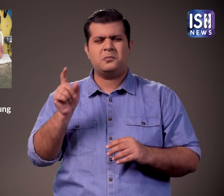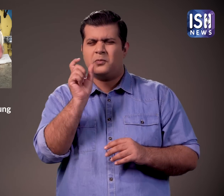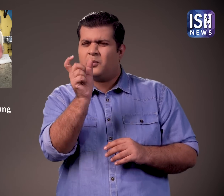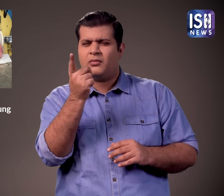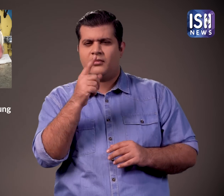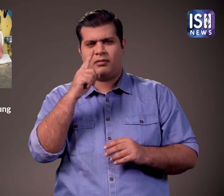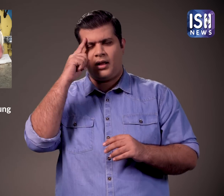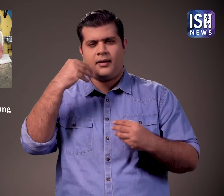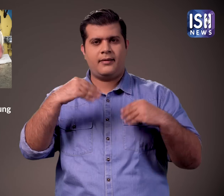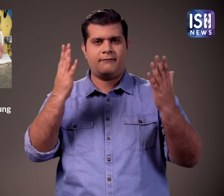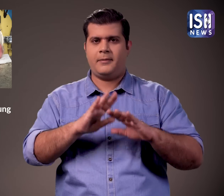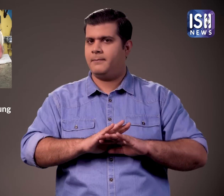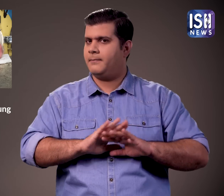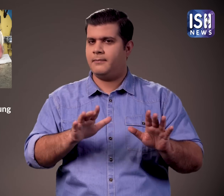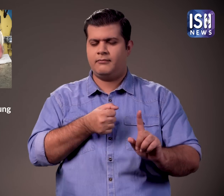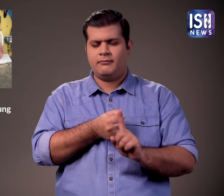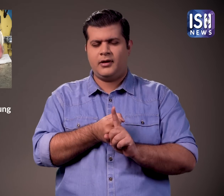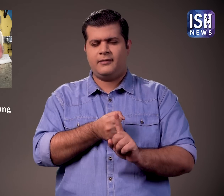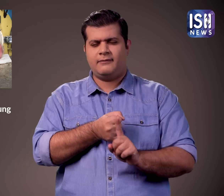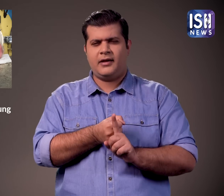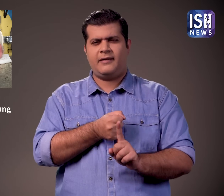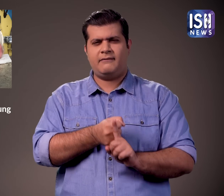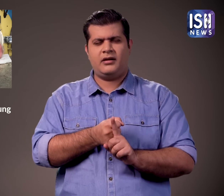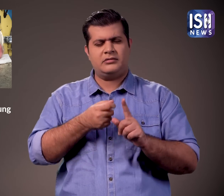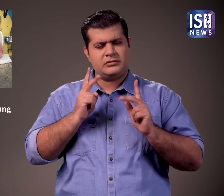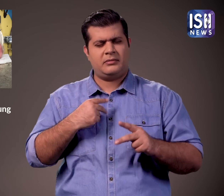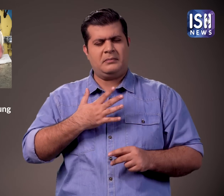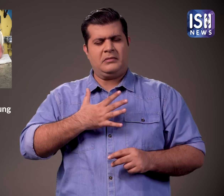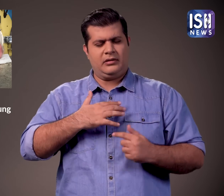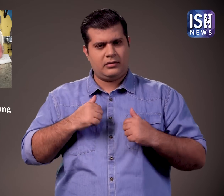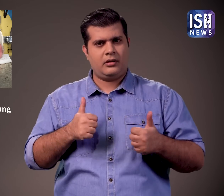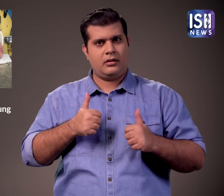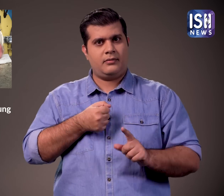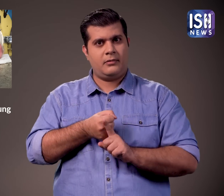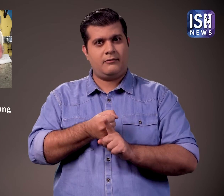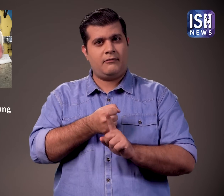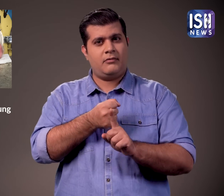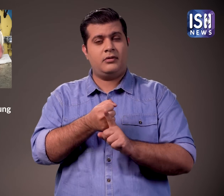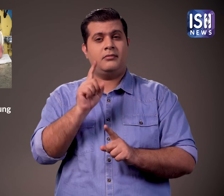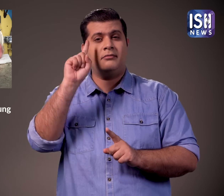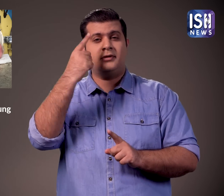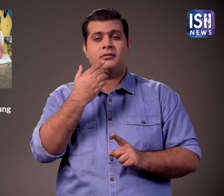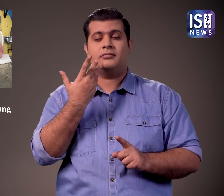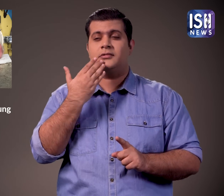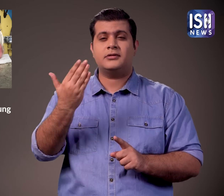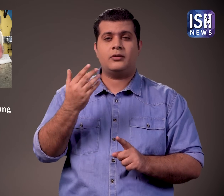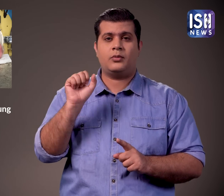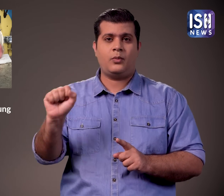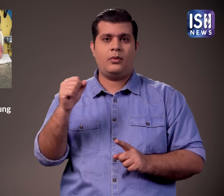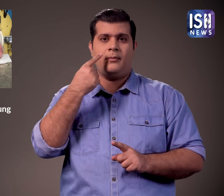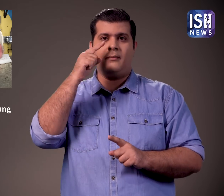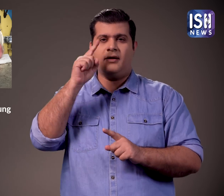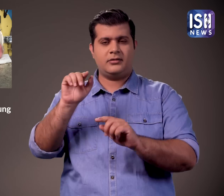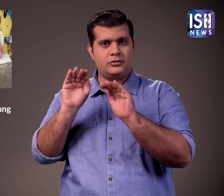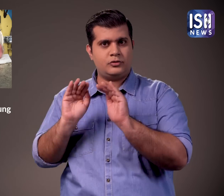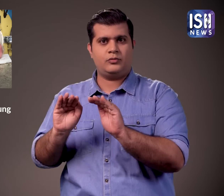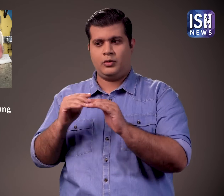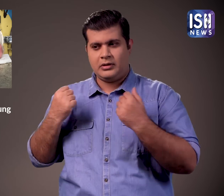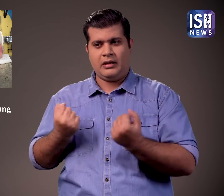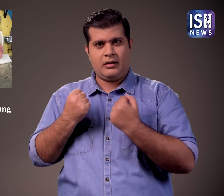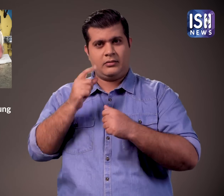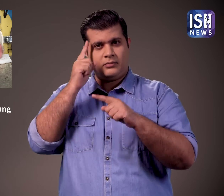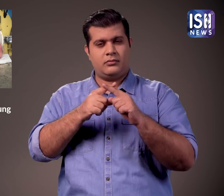This was only possible due to his parents continous support and their positive attitude.